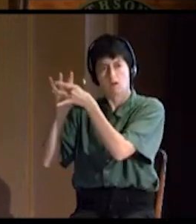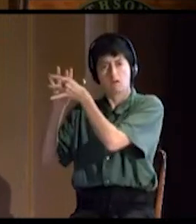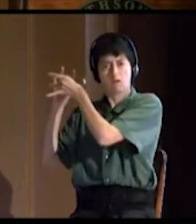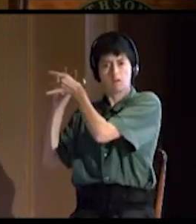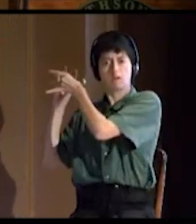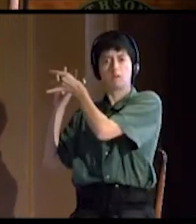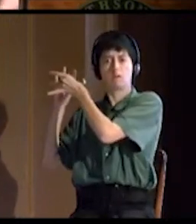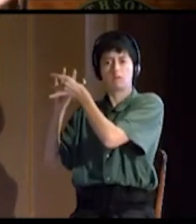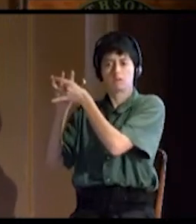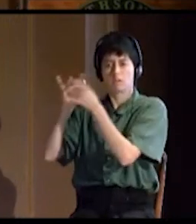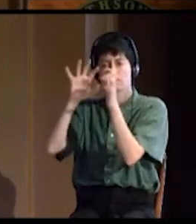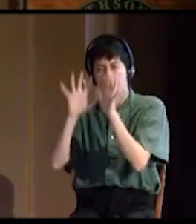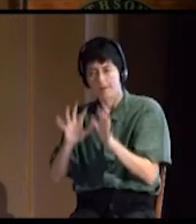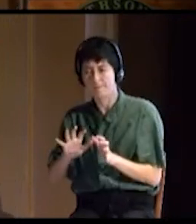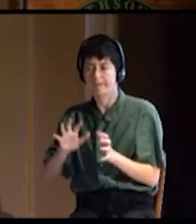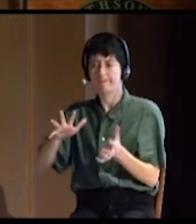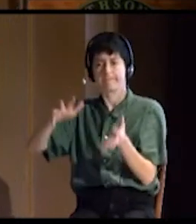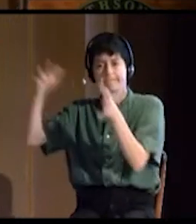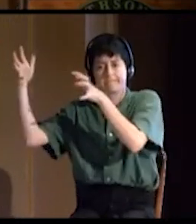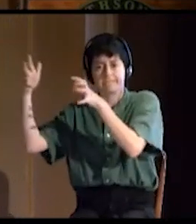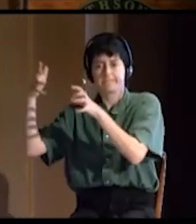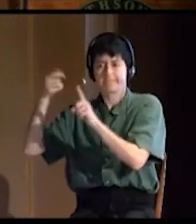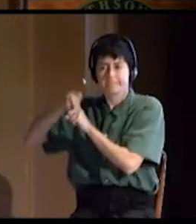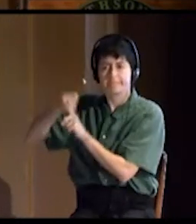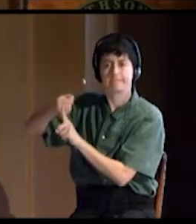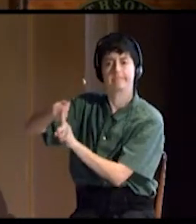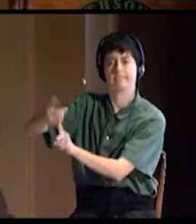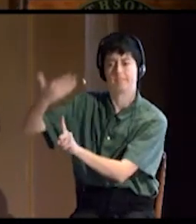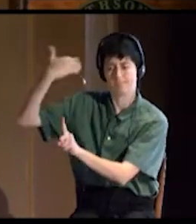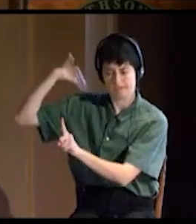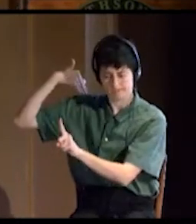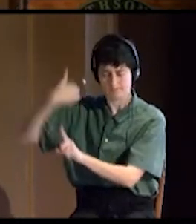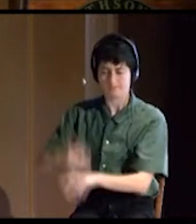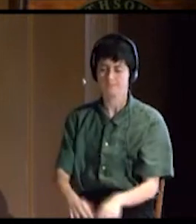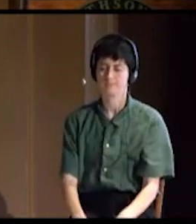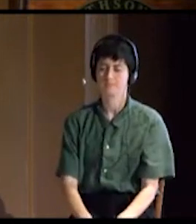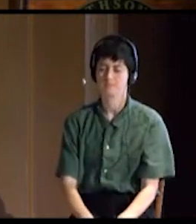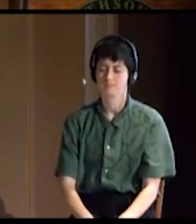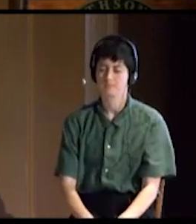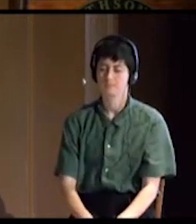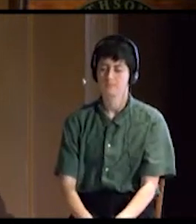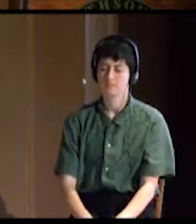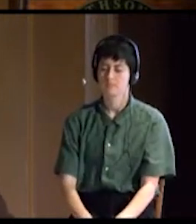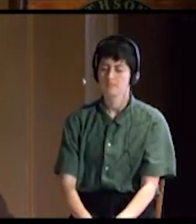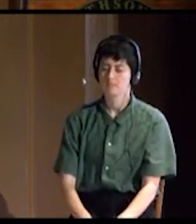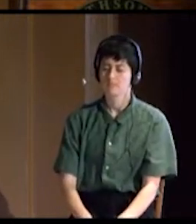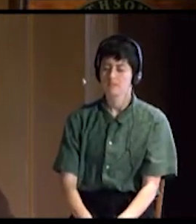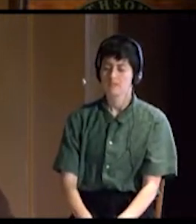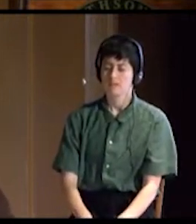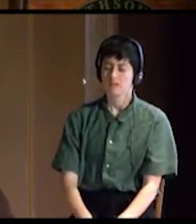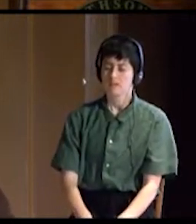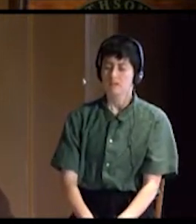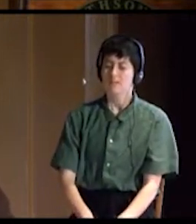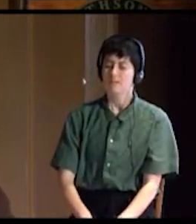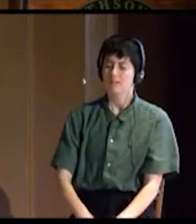if we map it onto this phylogeny, shown in that blue dotted line there, essentially occurred over 50 million years ago